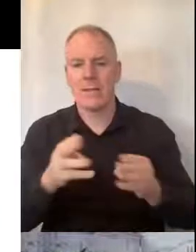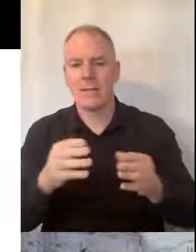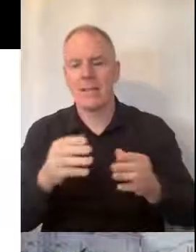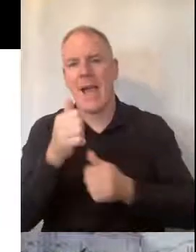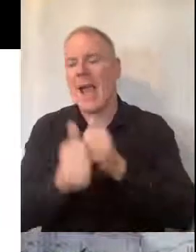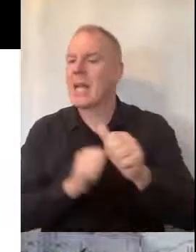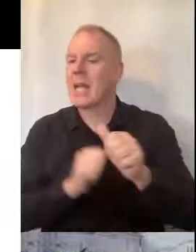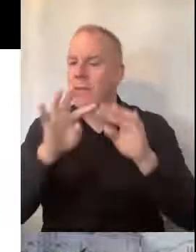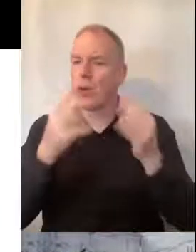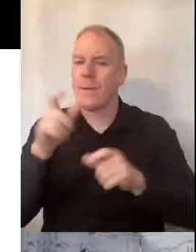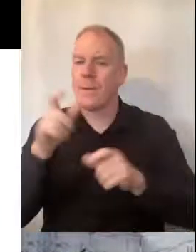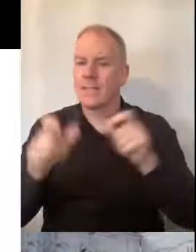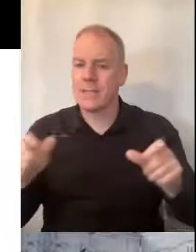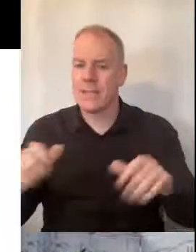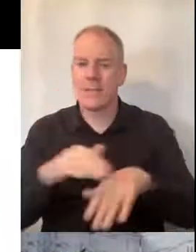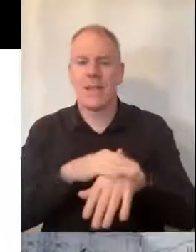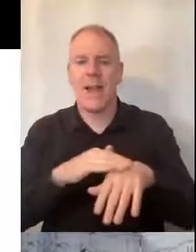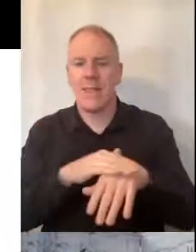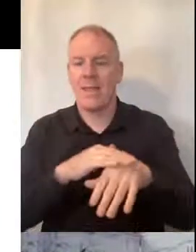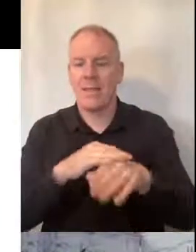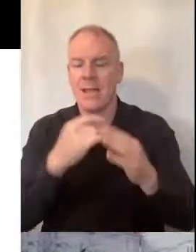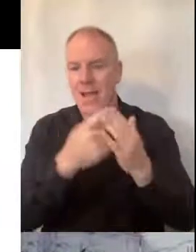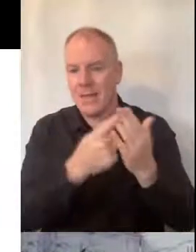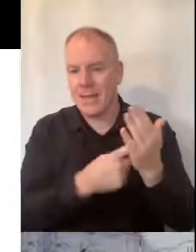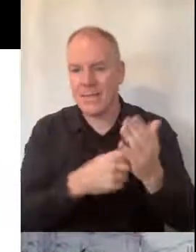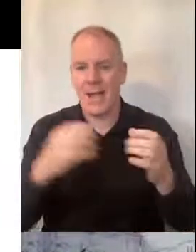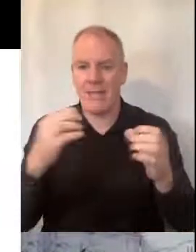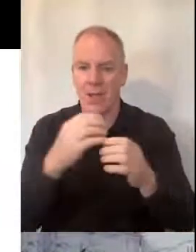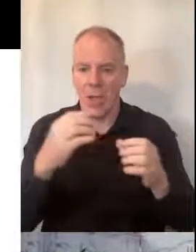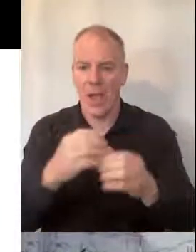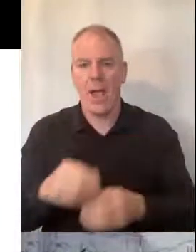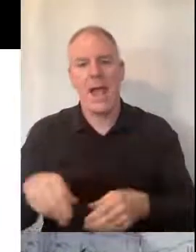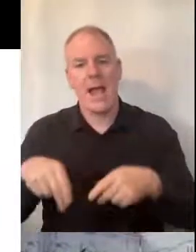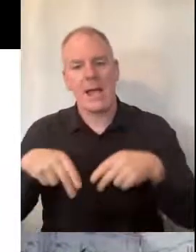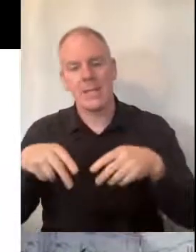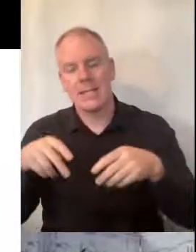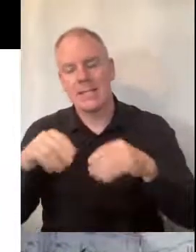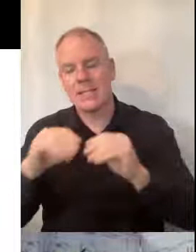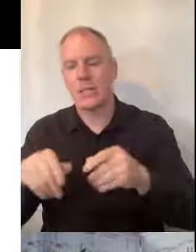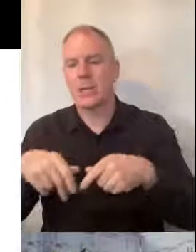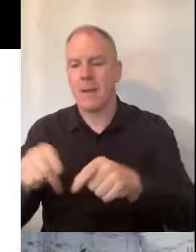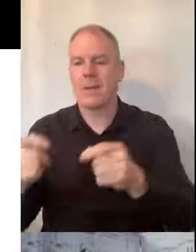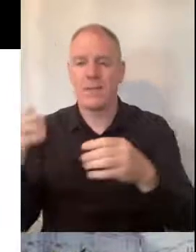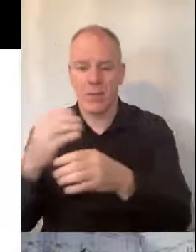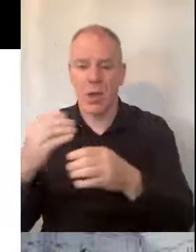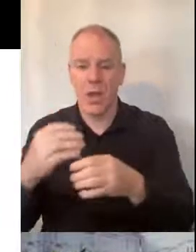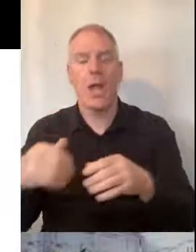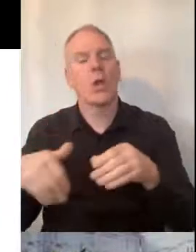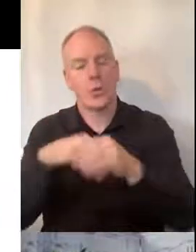and care of pedagogies of care. Of course, social emotional learning is included in that and mental health.